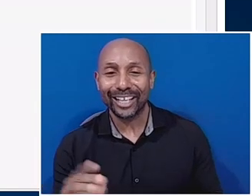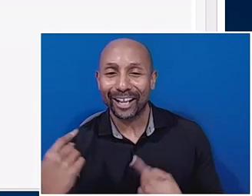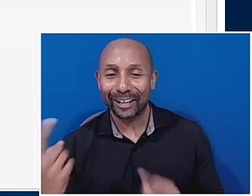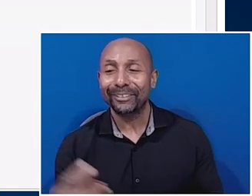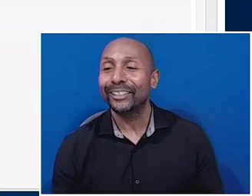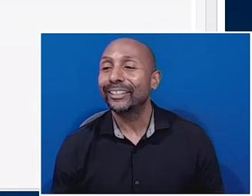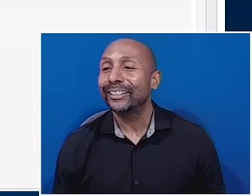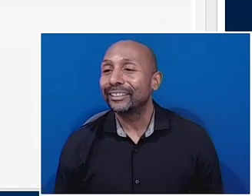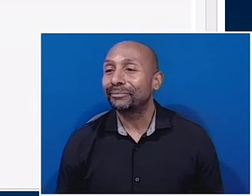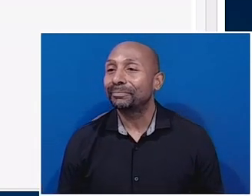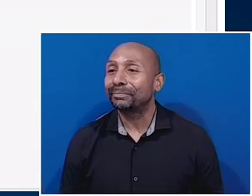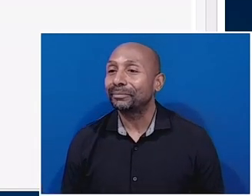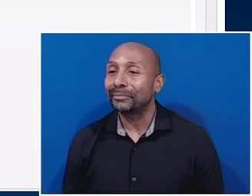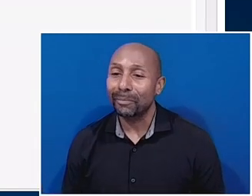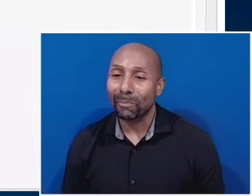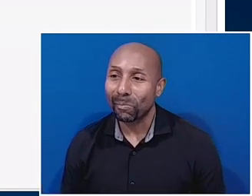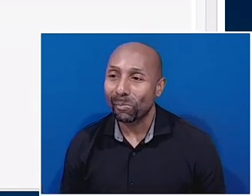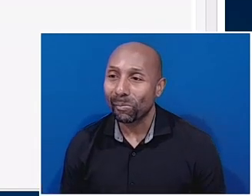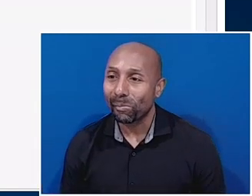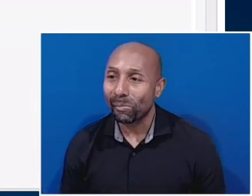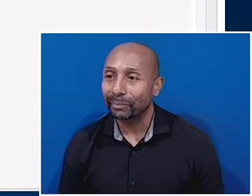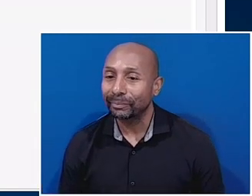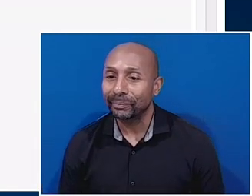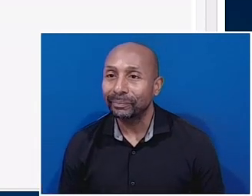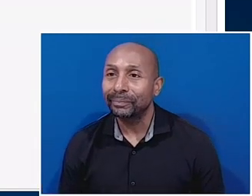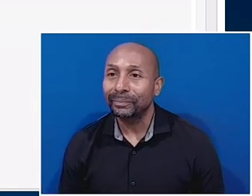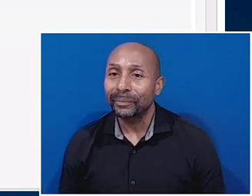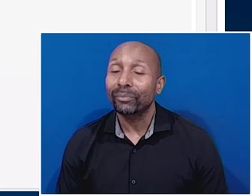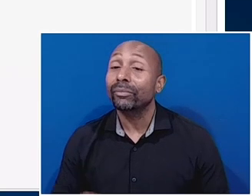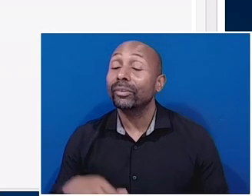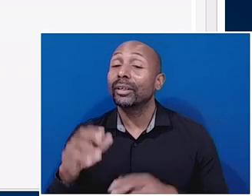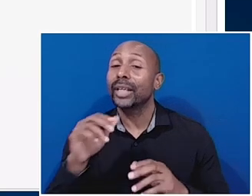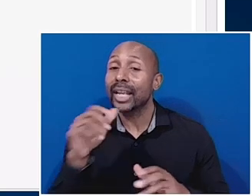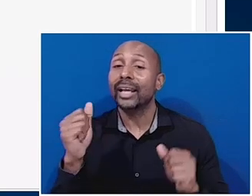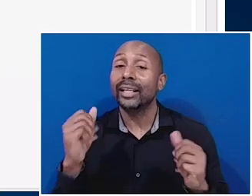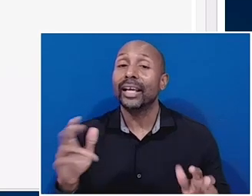hunt besides nursing program approvers on this particular section.